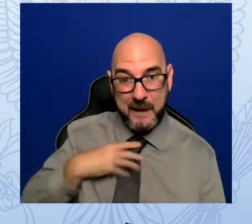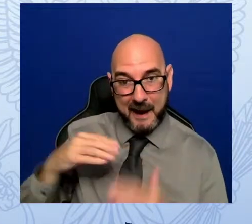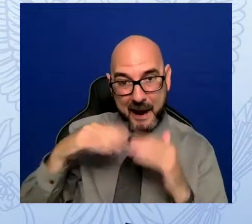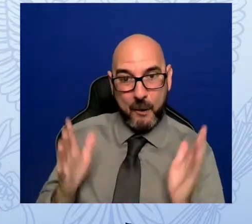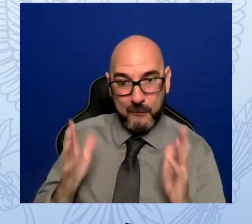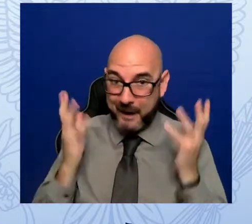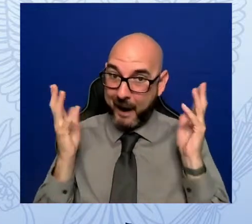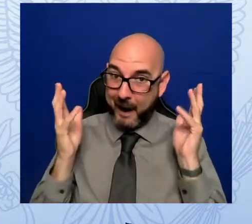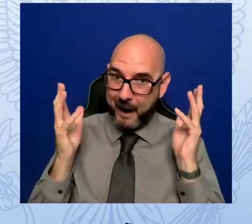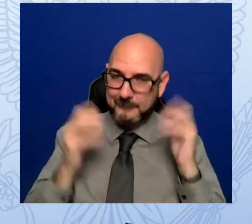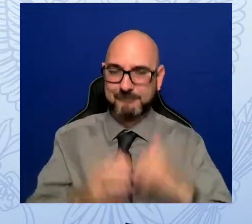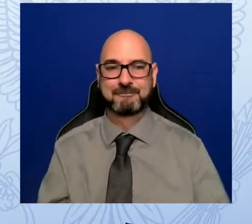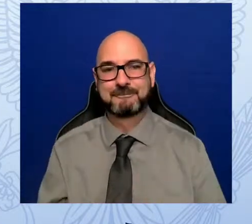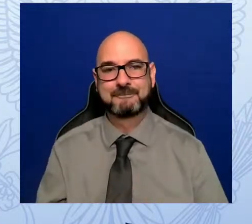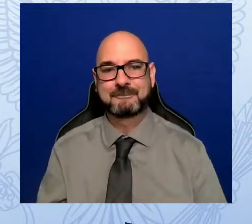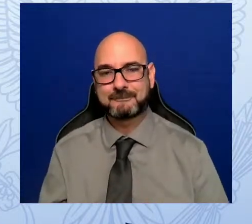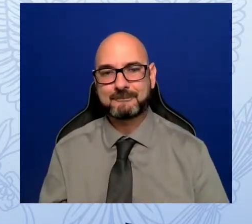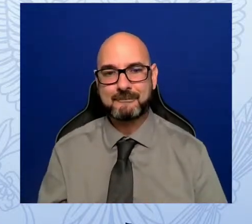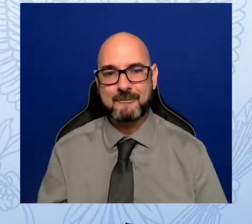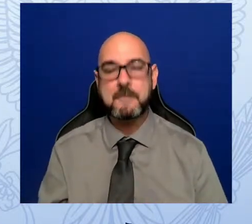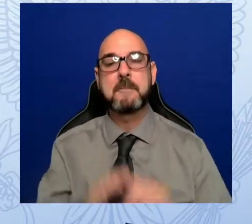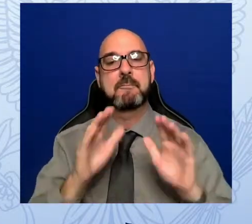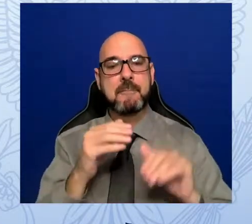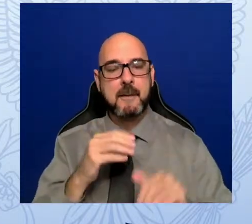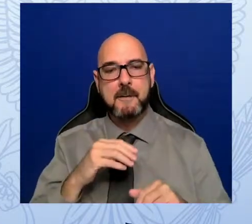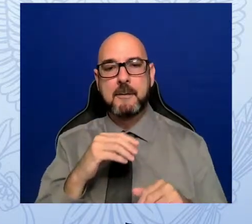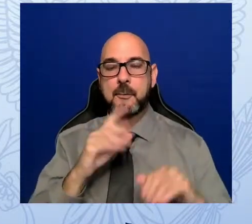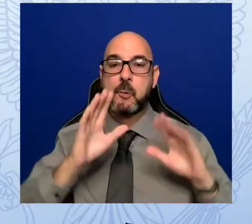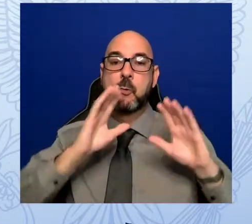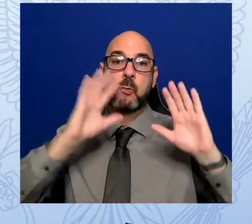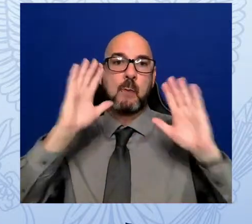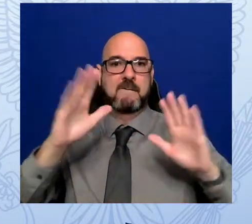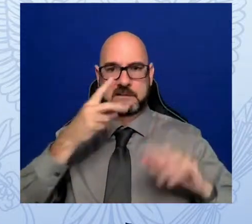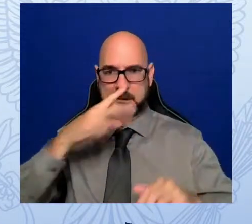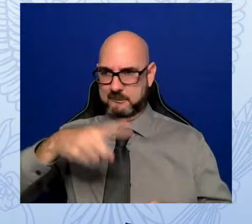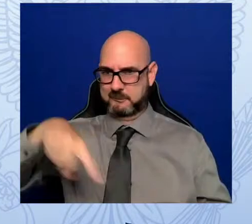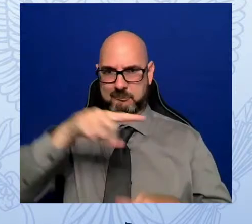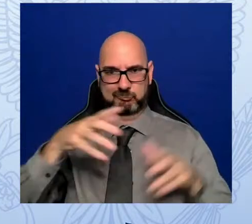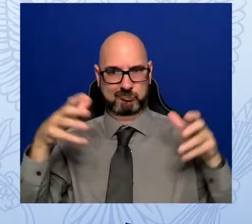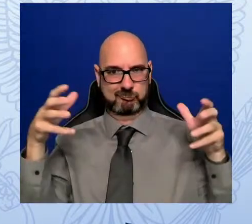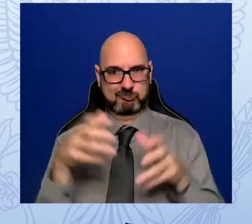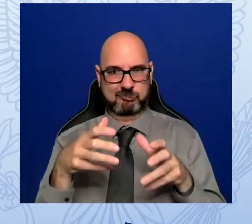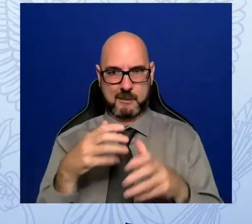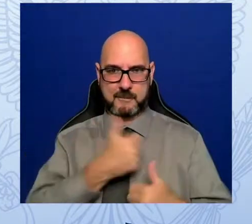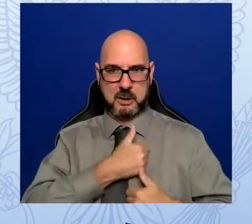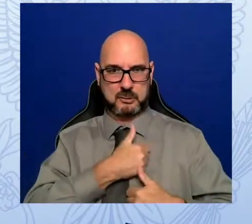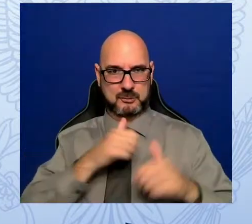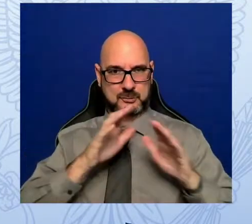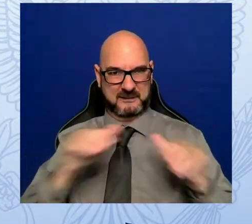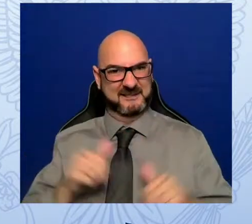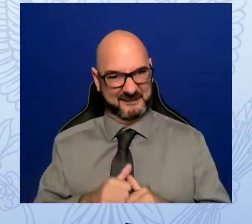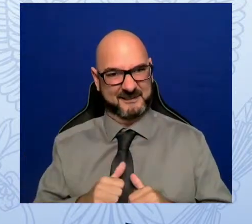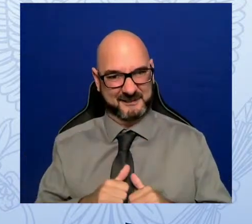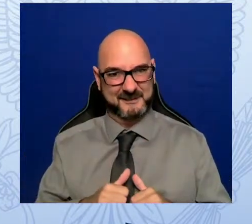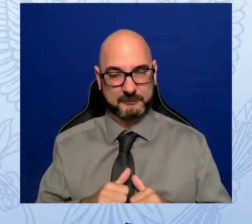it's wonderful to see so many gathered here to honor America's military children. It's a special thanks to First Lady Jill Biden and the Joining Forces team